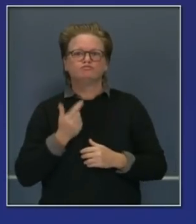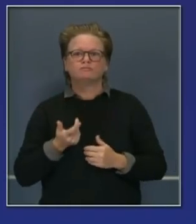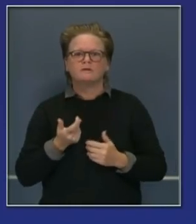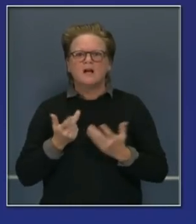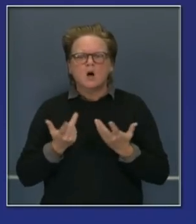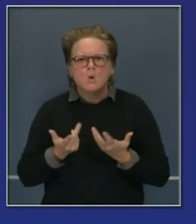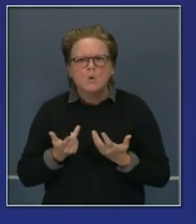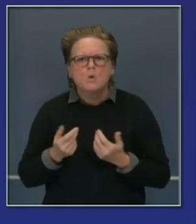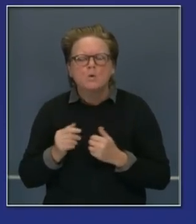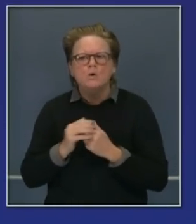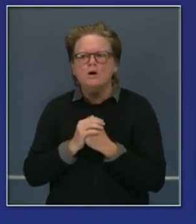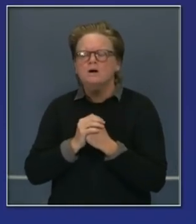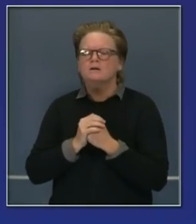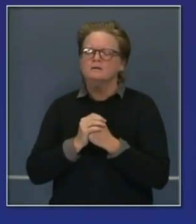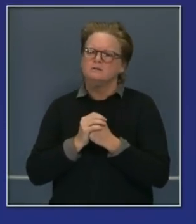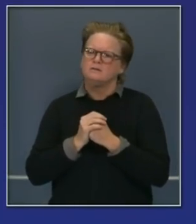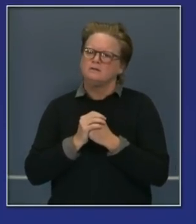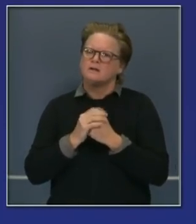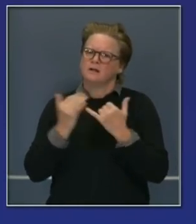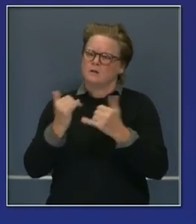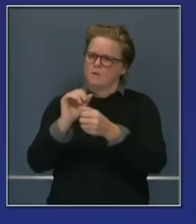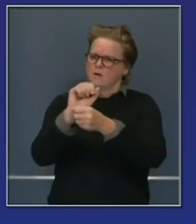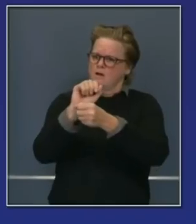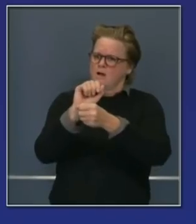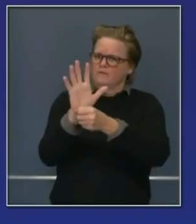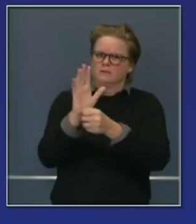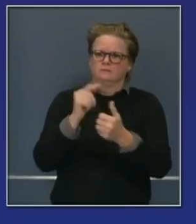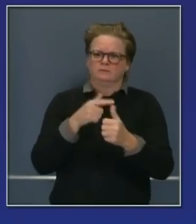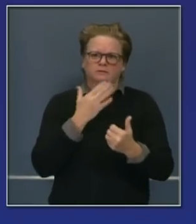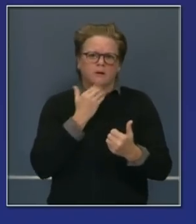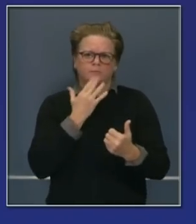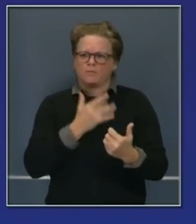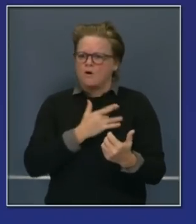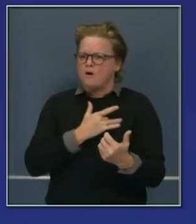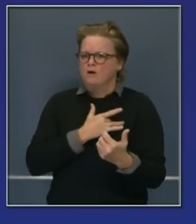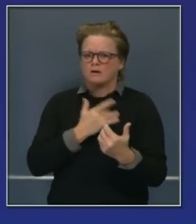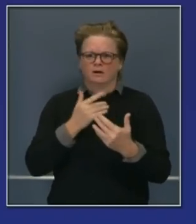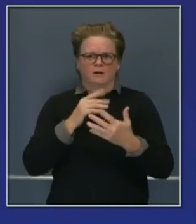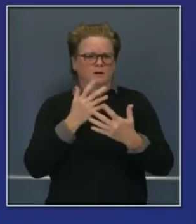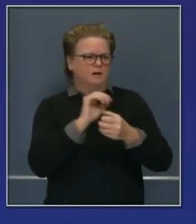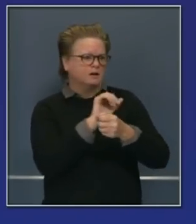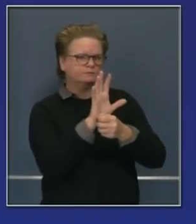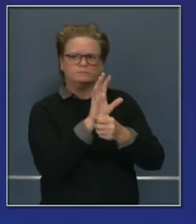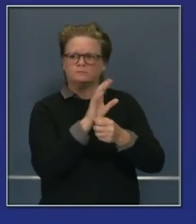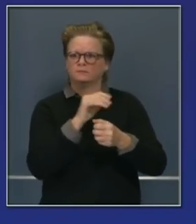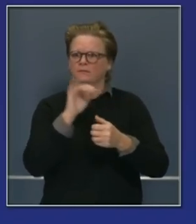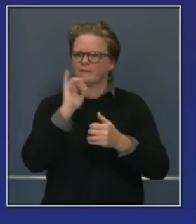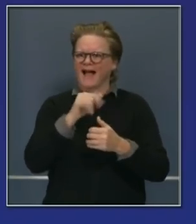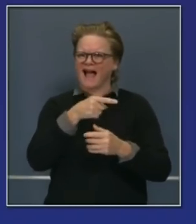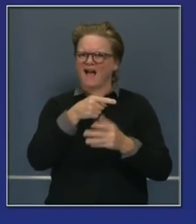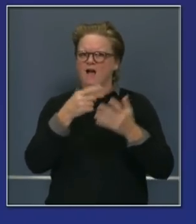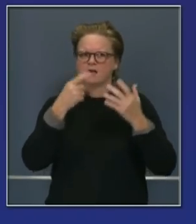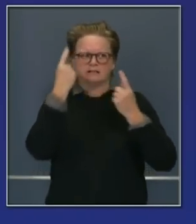DON'T FORGET, IT IS VERY LIKELY, AS WE WASH THROUGH THE